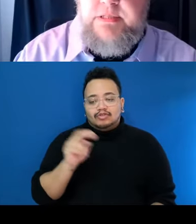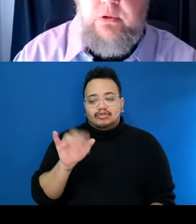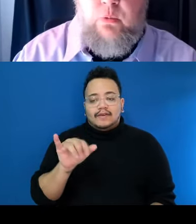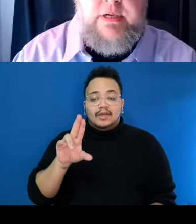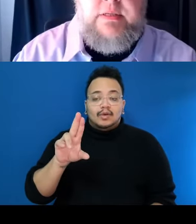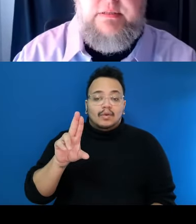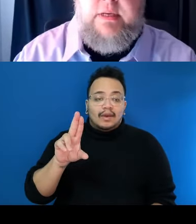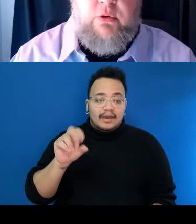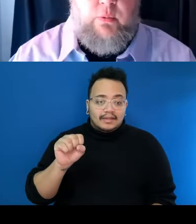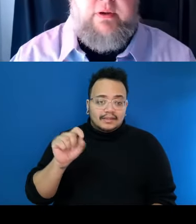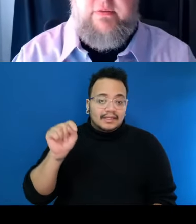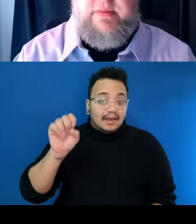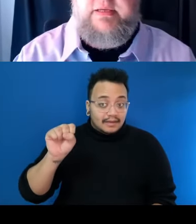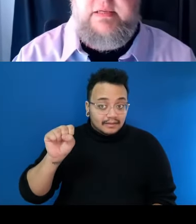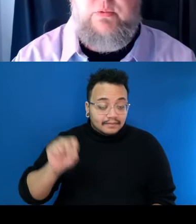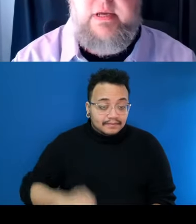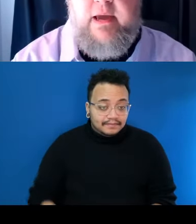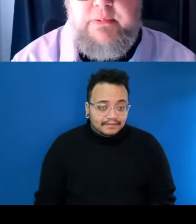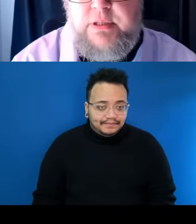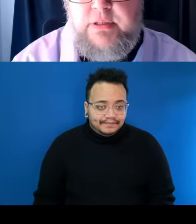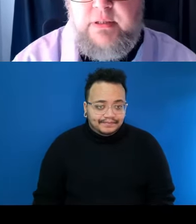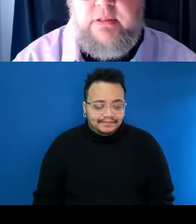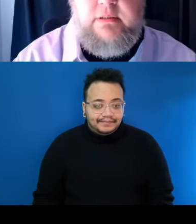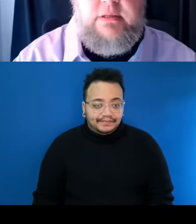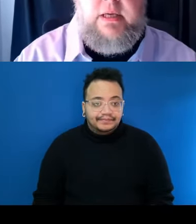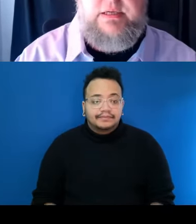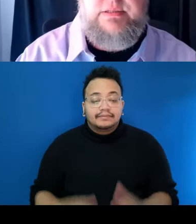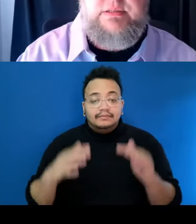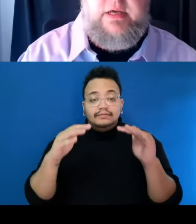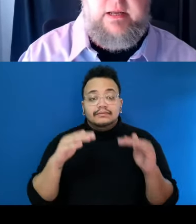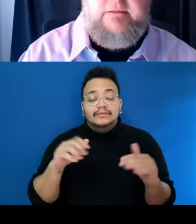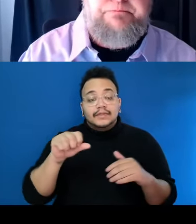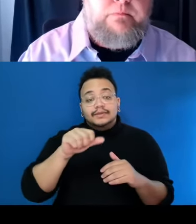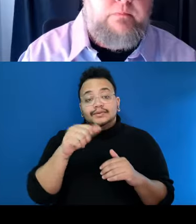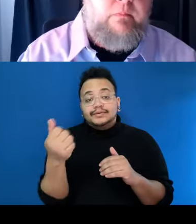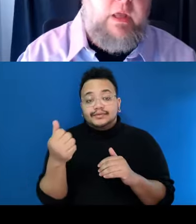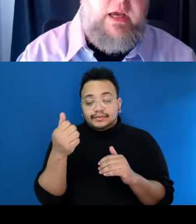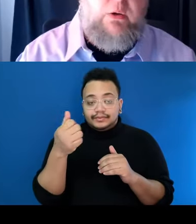Missing work is another one of the things that was captured in the the ACE study.